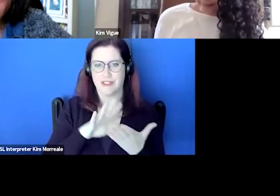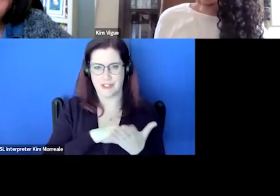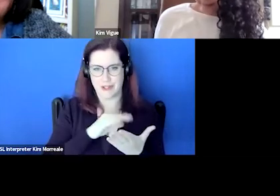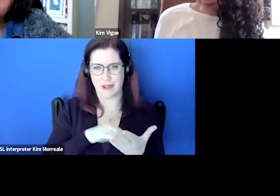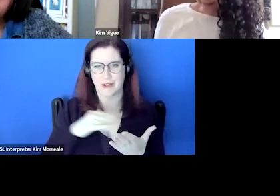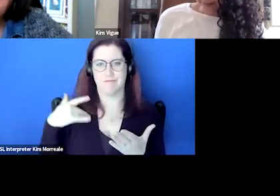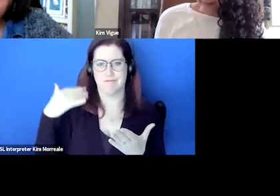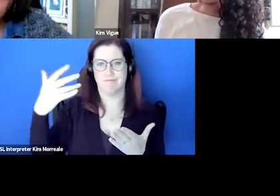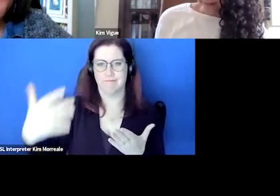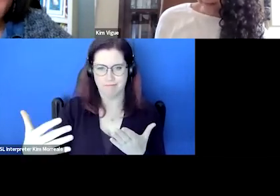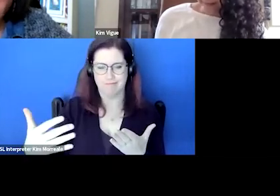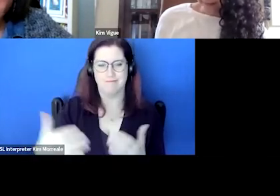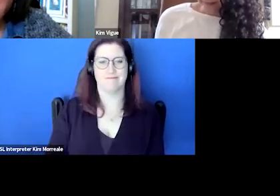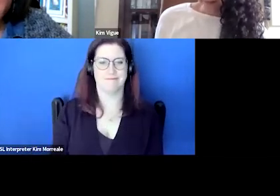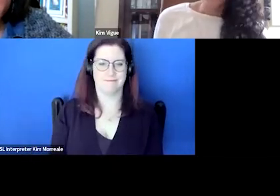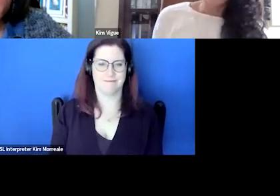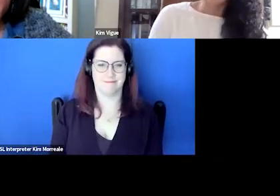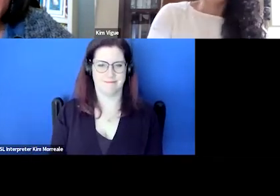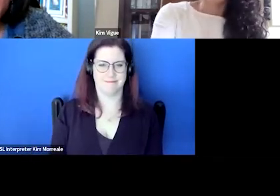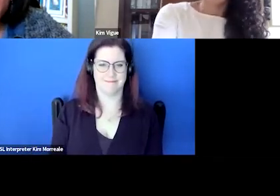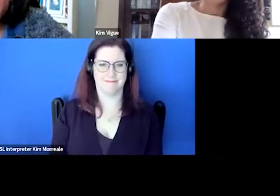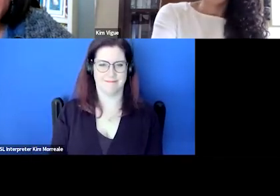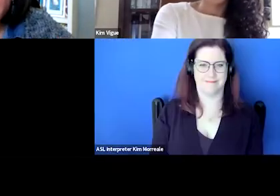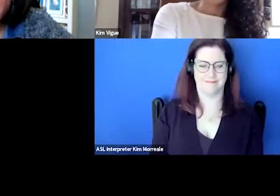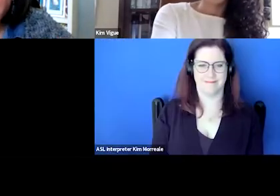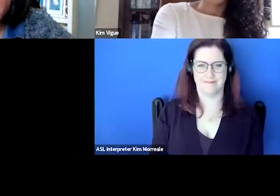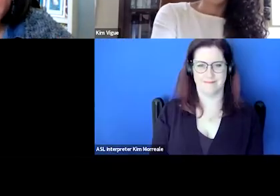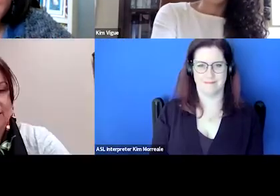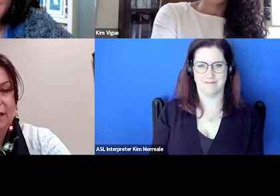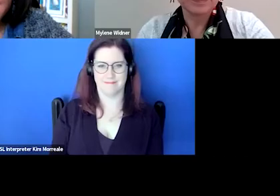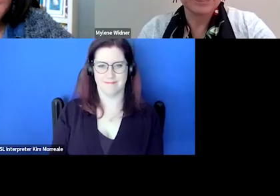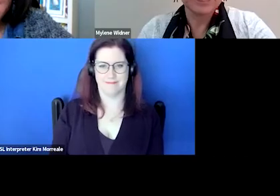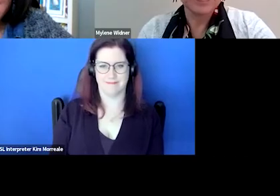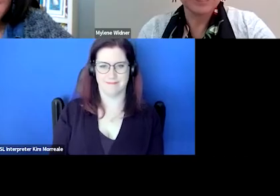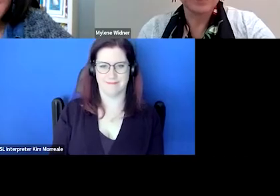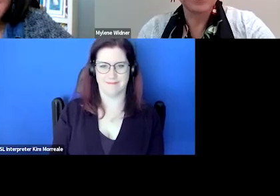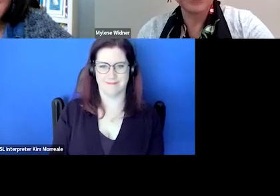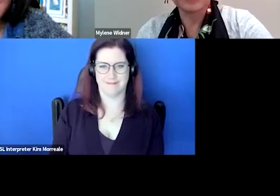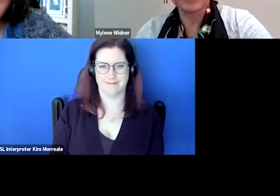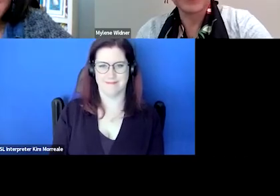Mylene, do you wanna come up on camera if you're able? Yes, hello, everybody.